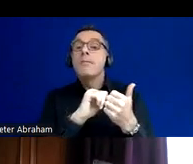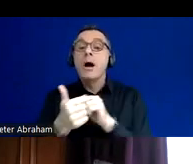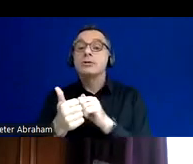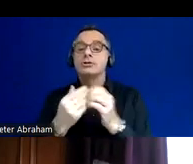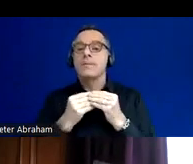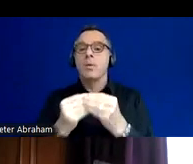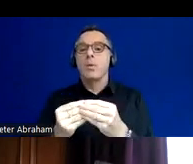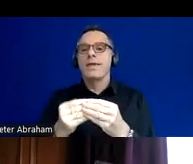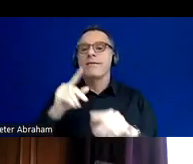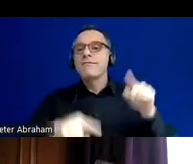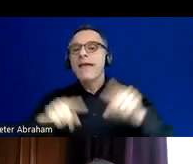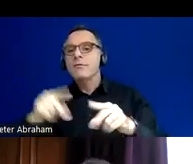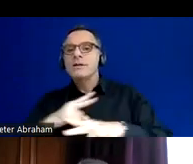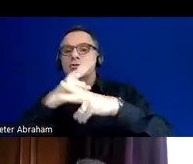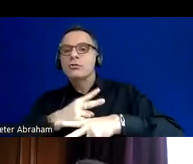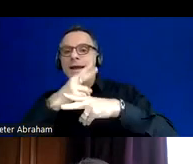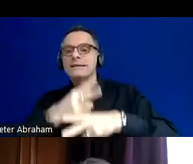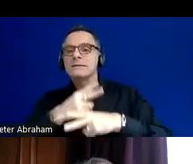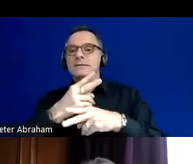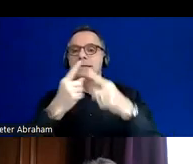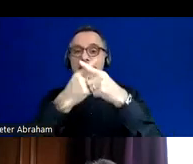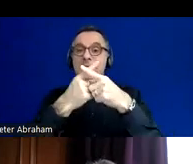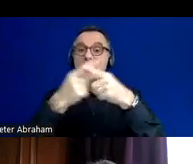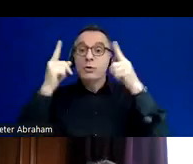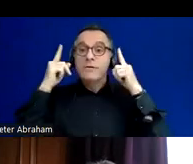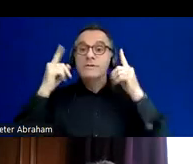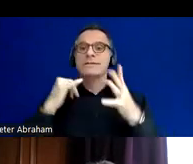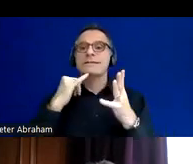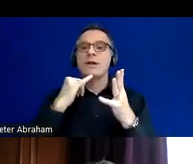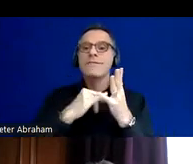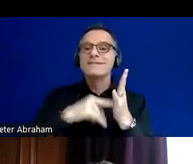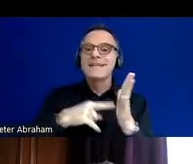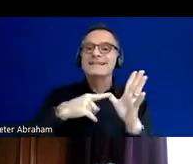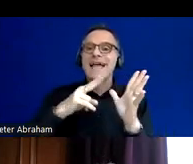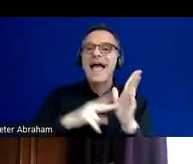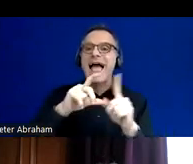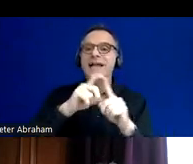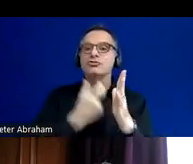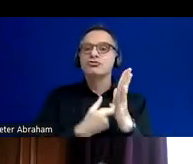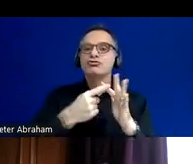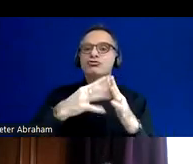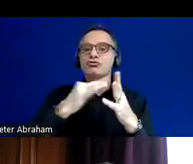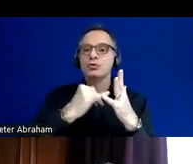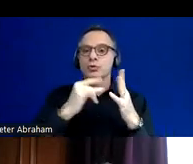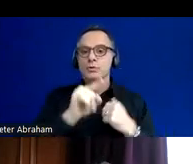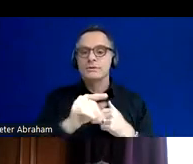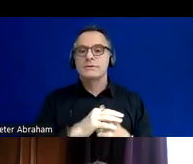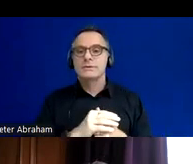with various curators in the University of St Andrews and, as I've put on the screen here,